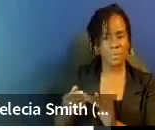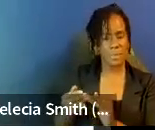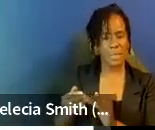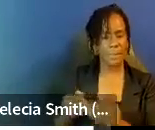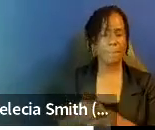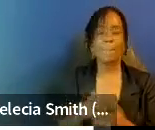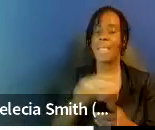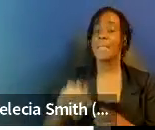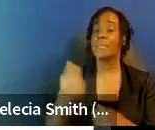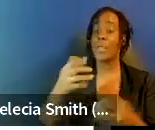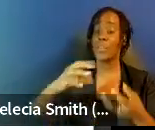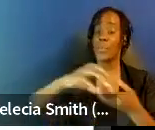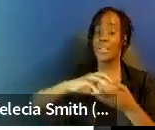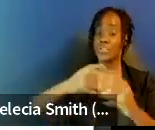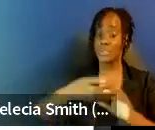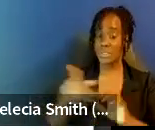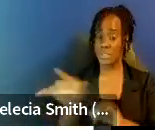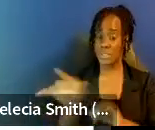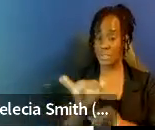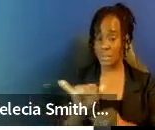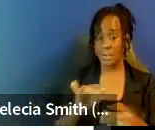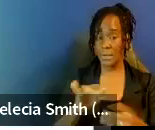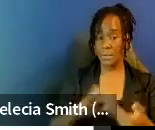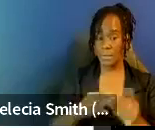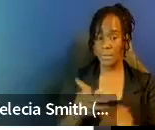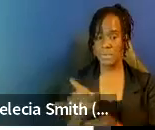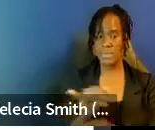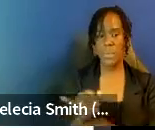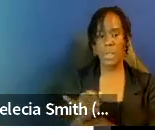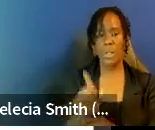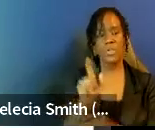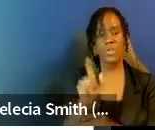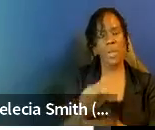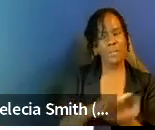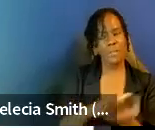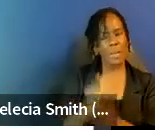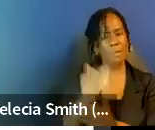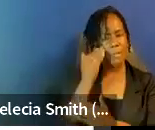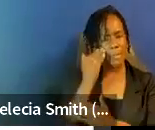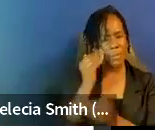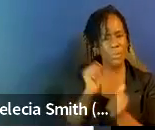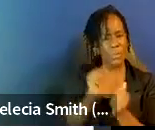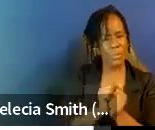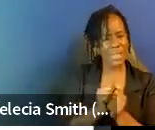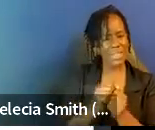vendors, others in doing this work and doing it well. Here it is about the importance of trying to understand the